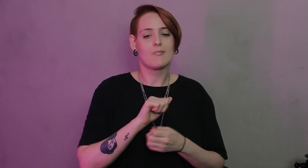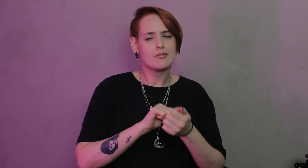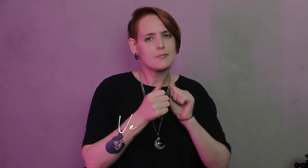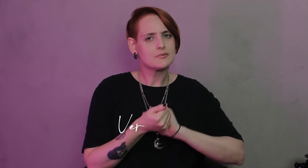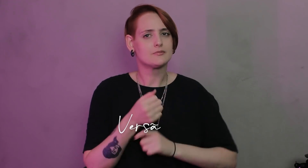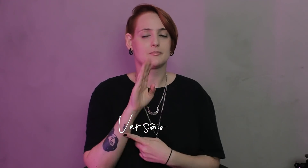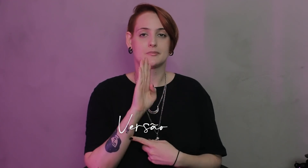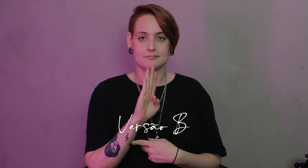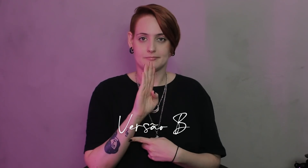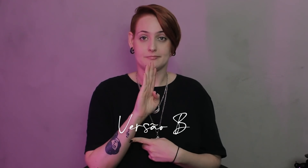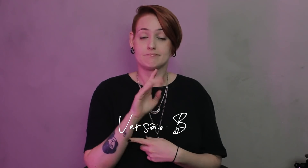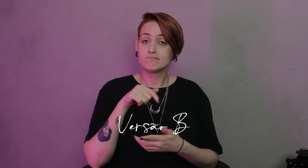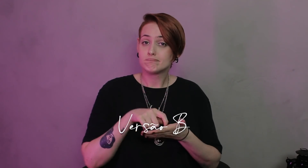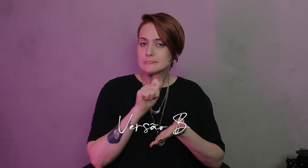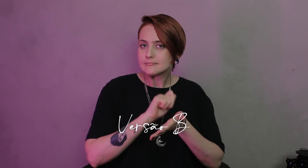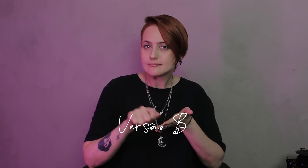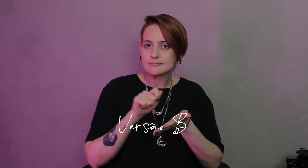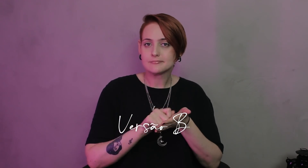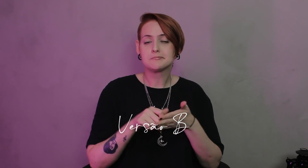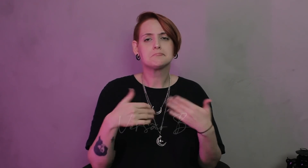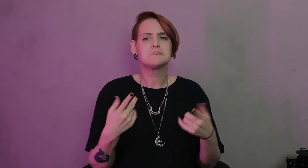version B of the diary.